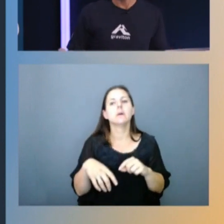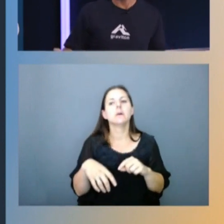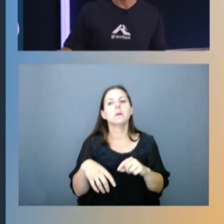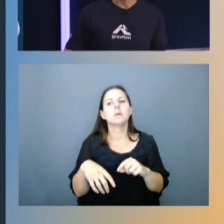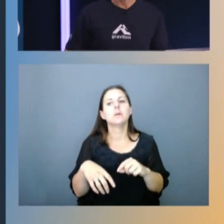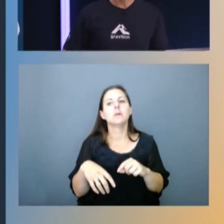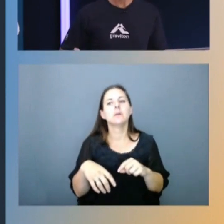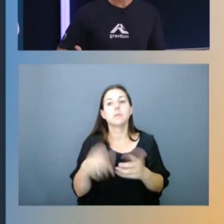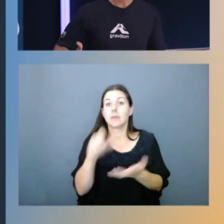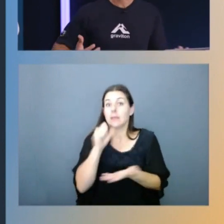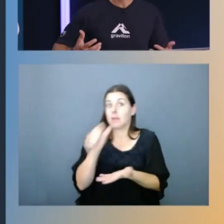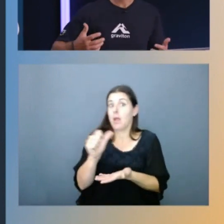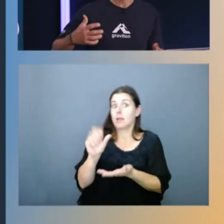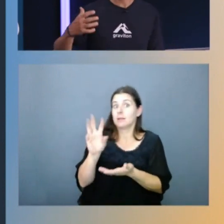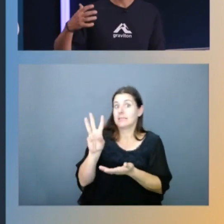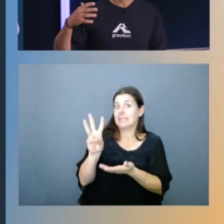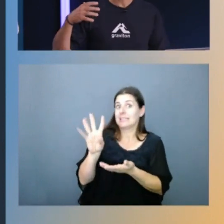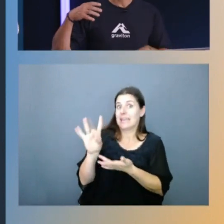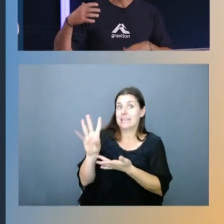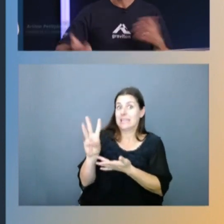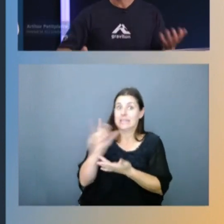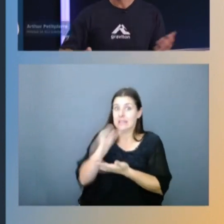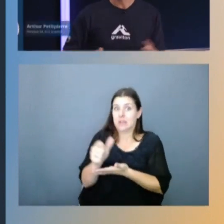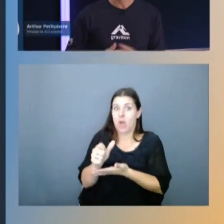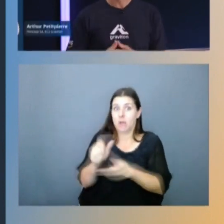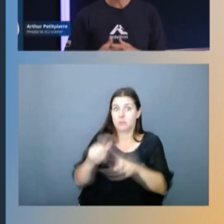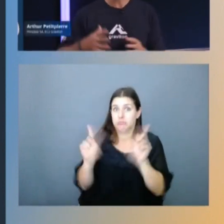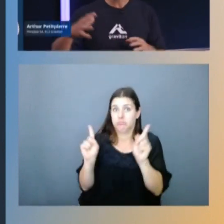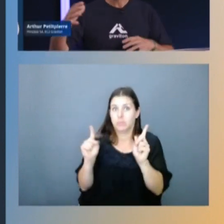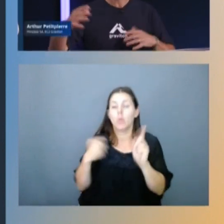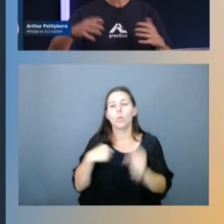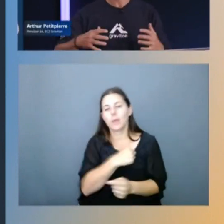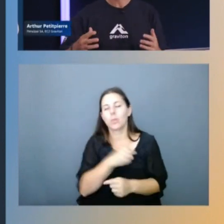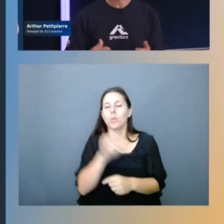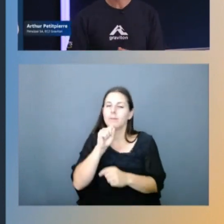and as much as we would've loved to reduce the friction to adopt it,